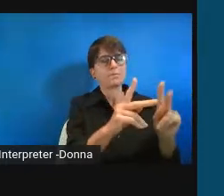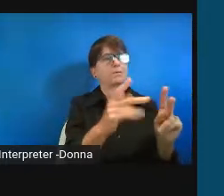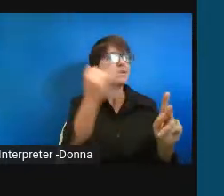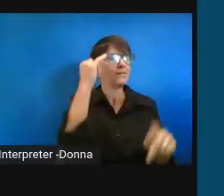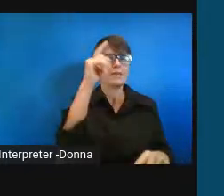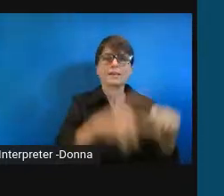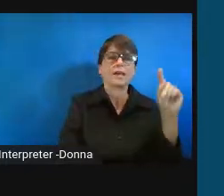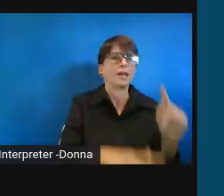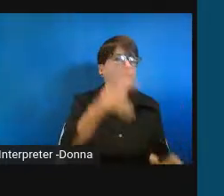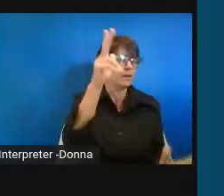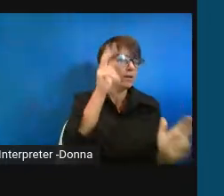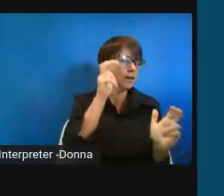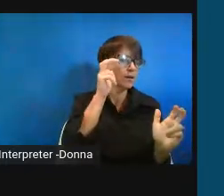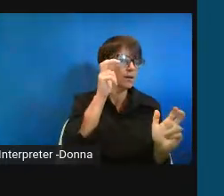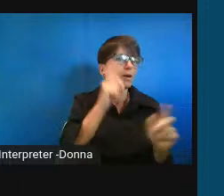Captions convey essential Dialog, music,